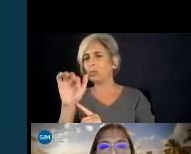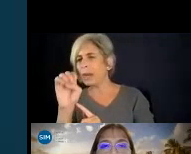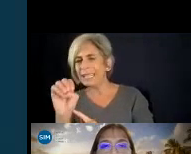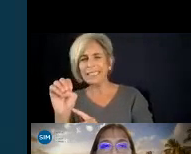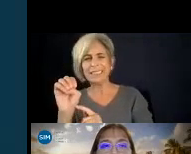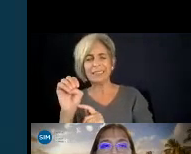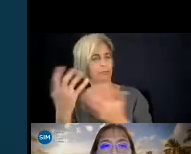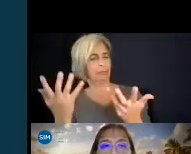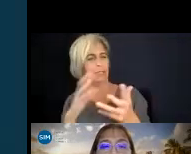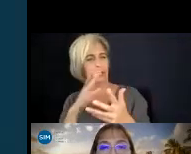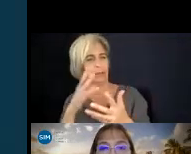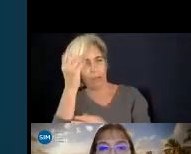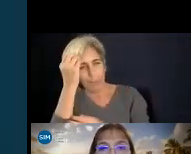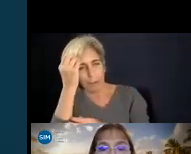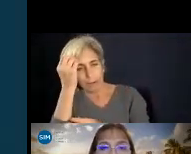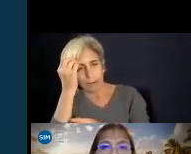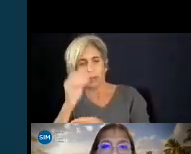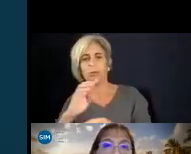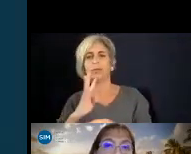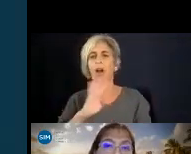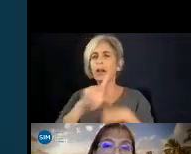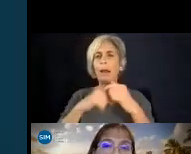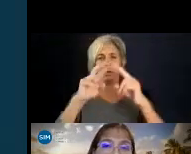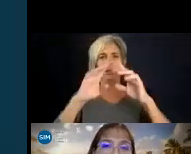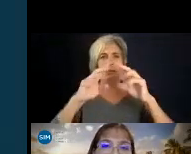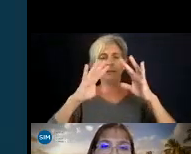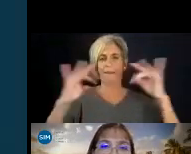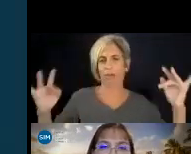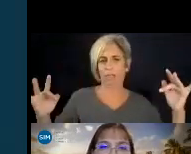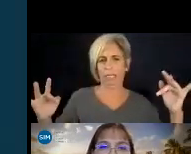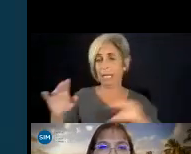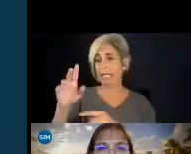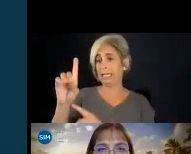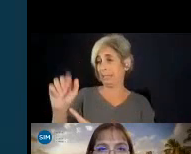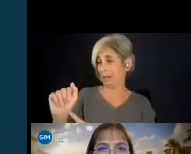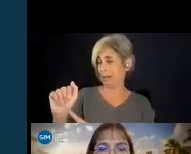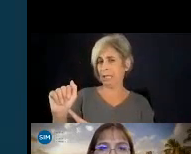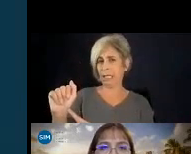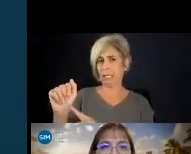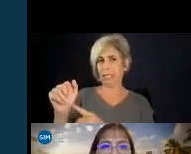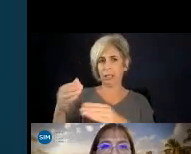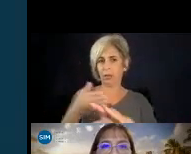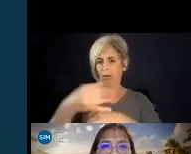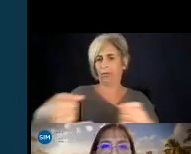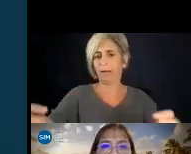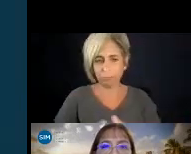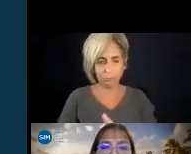When we're talking about diversity, disability is something that crosses all lines.